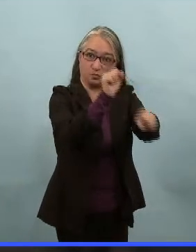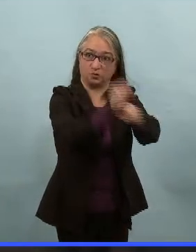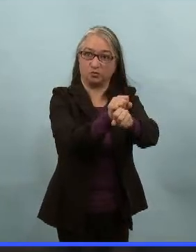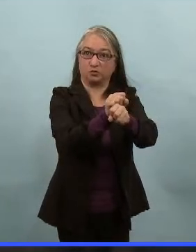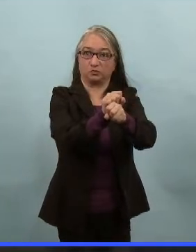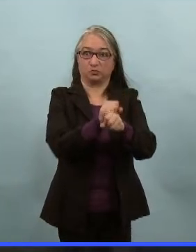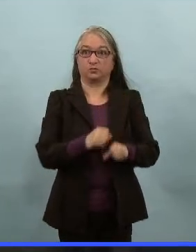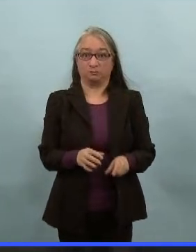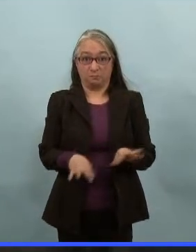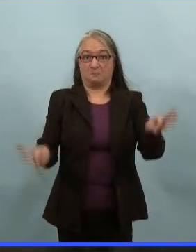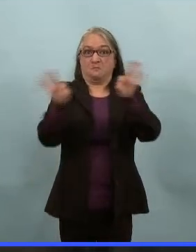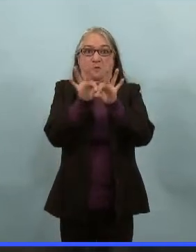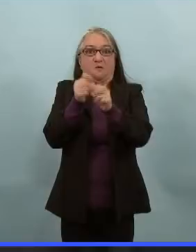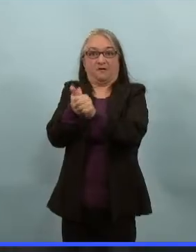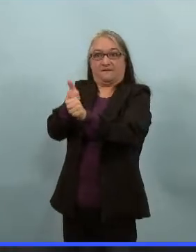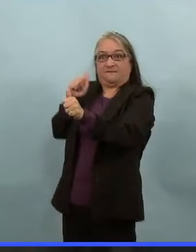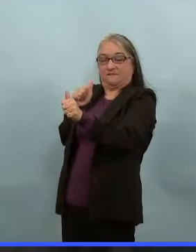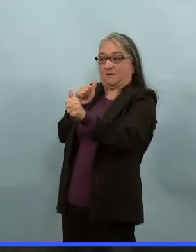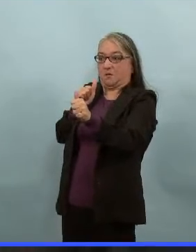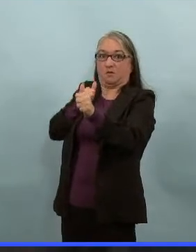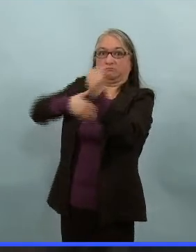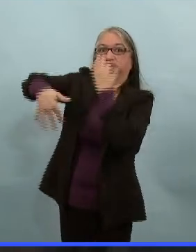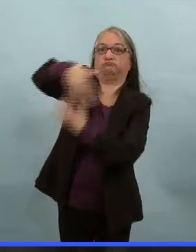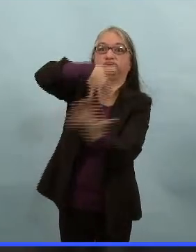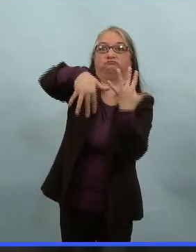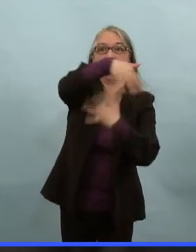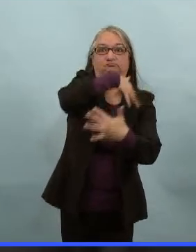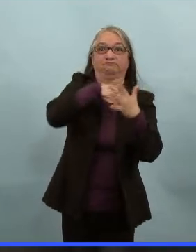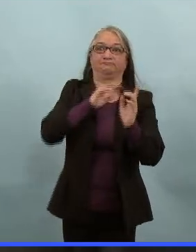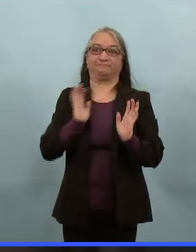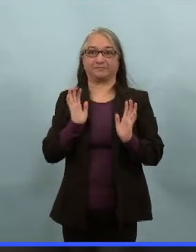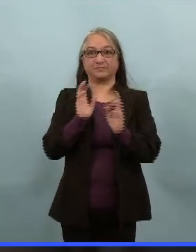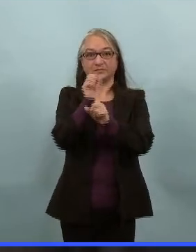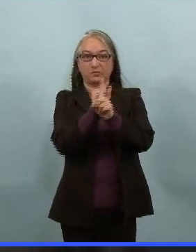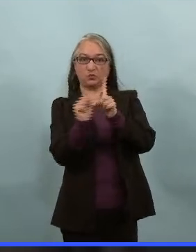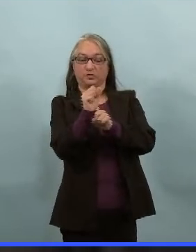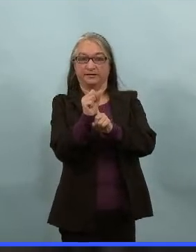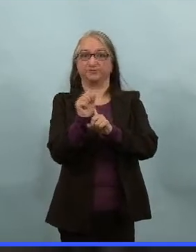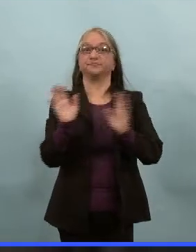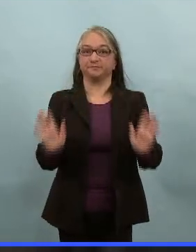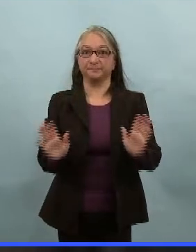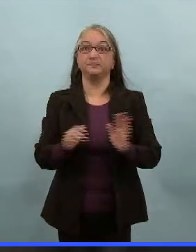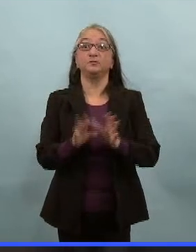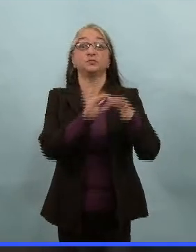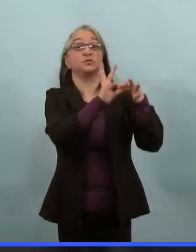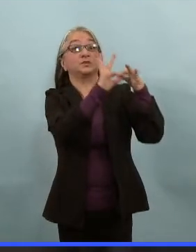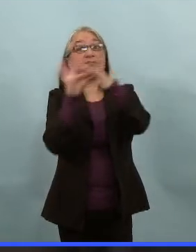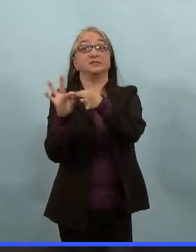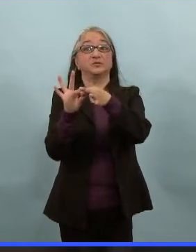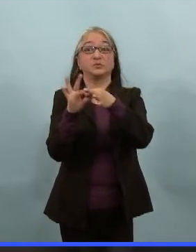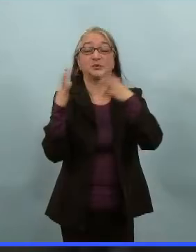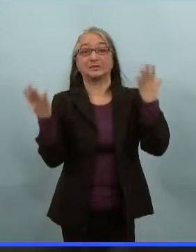we utilize it in that manner in that situation in relation to uh if someone is symptomatic